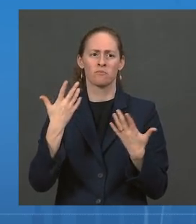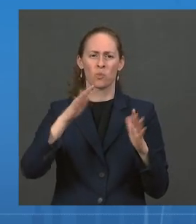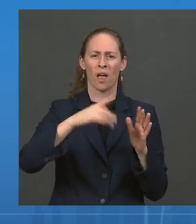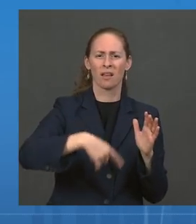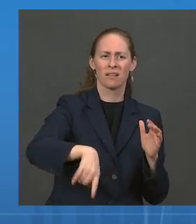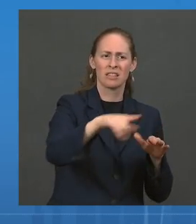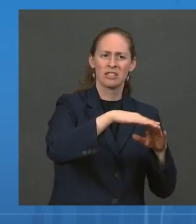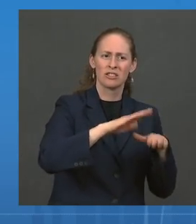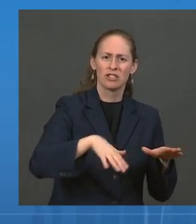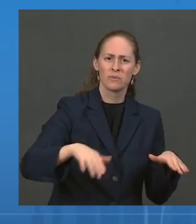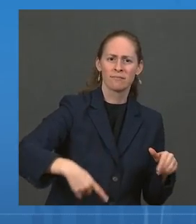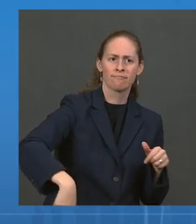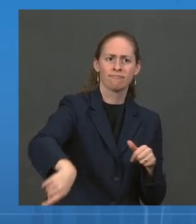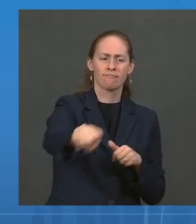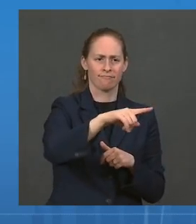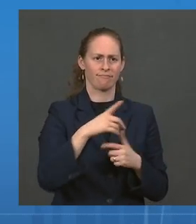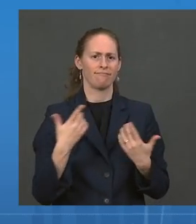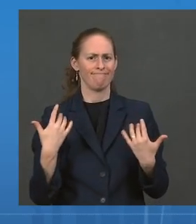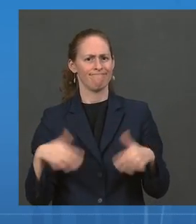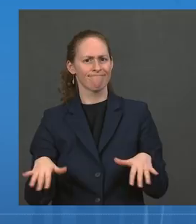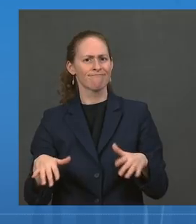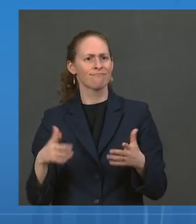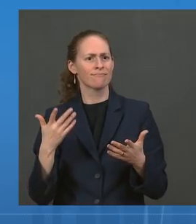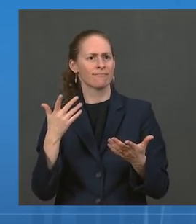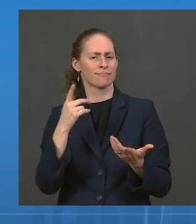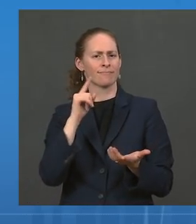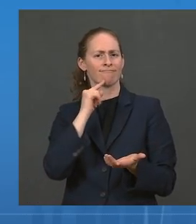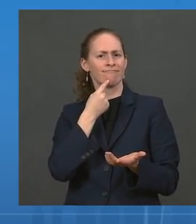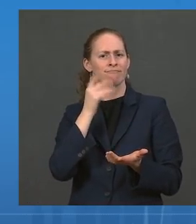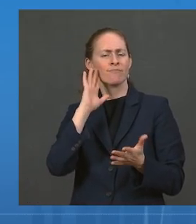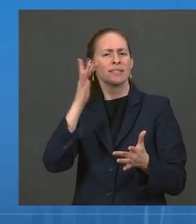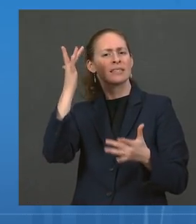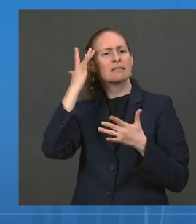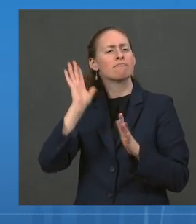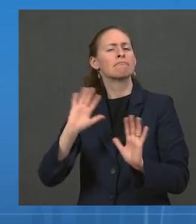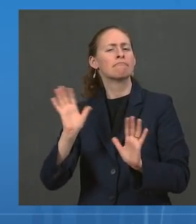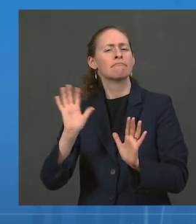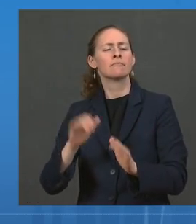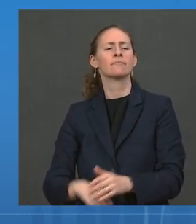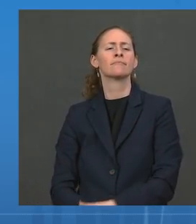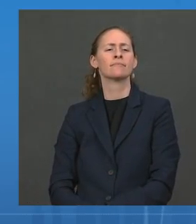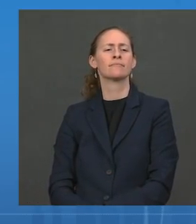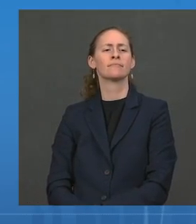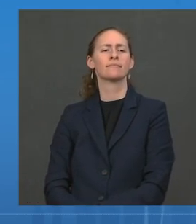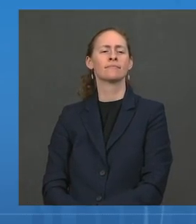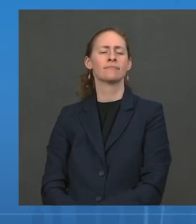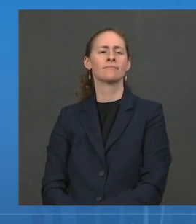who clearly get infected, get symptomatic disease, and some even go on to long COVID.